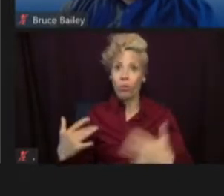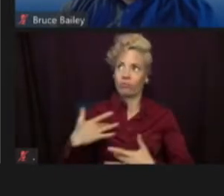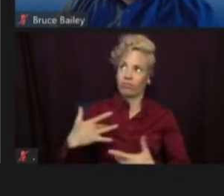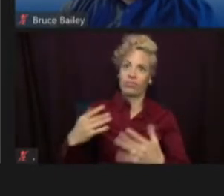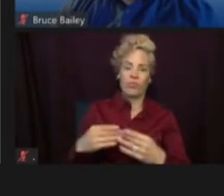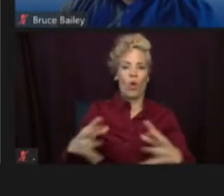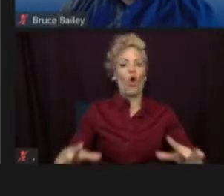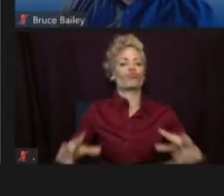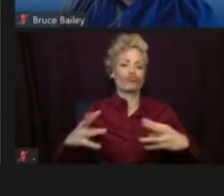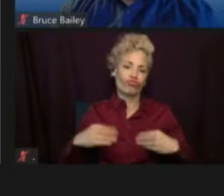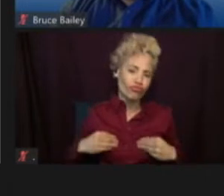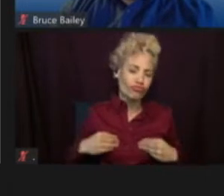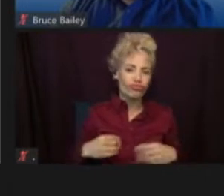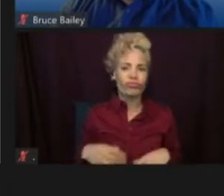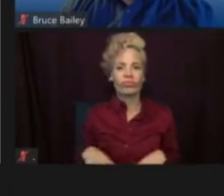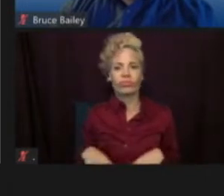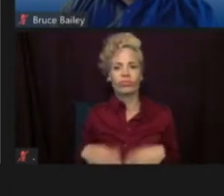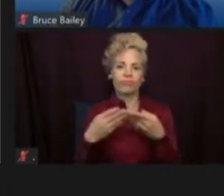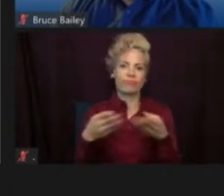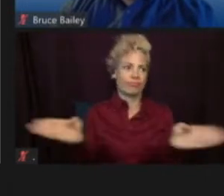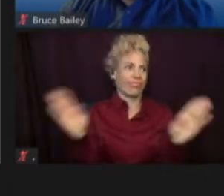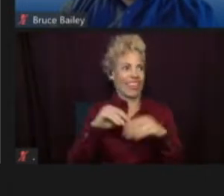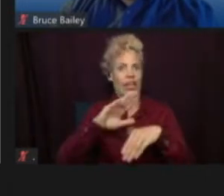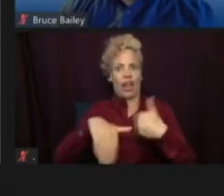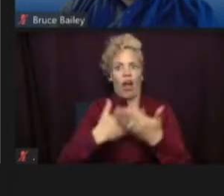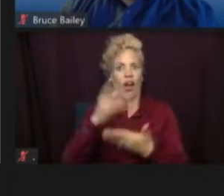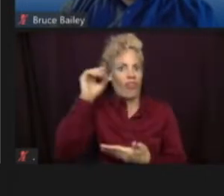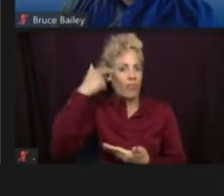because of the improved technology, and the necessity for it.